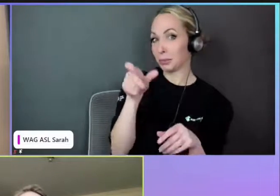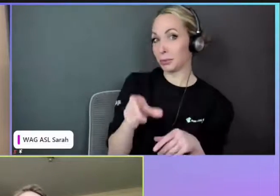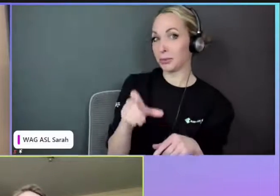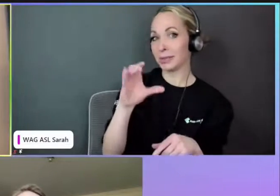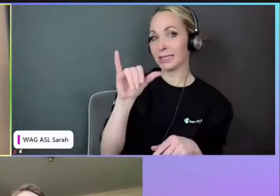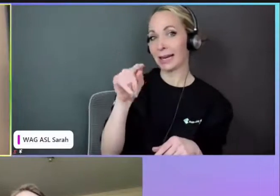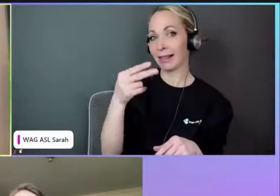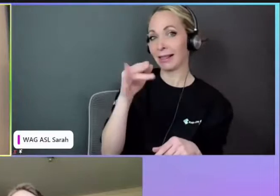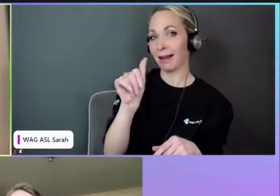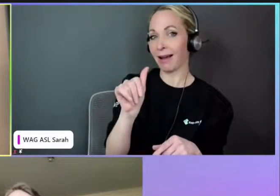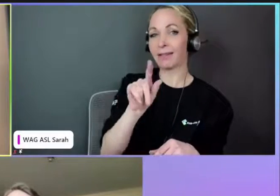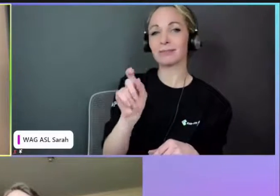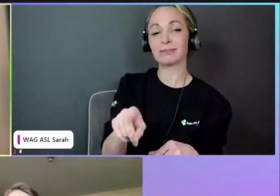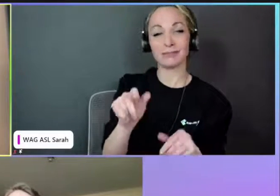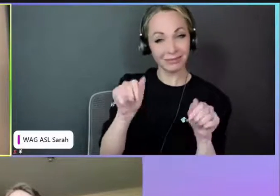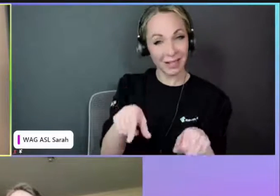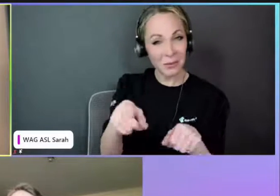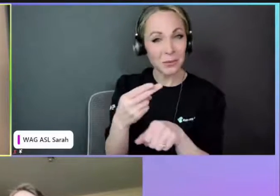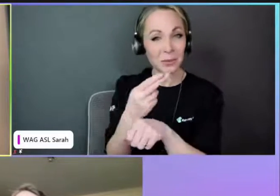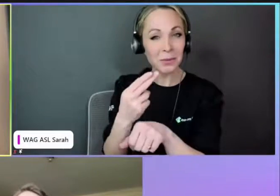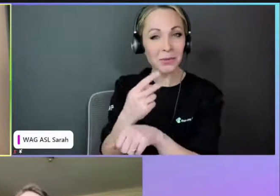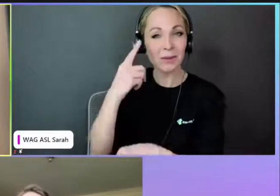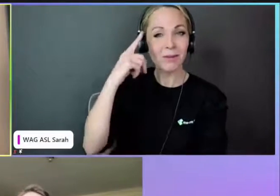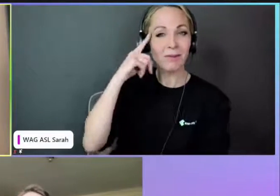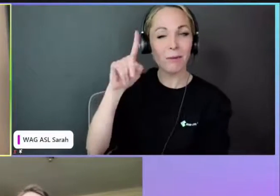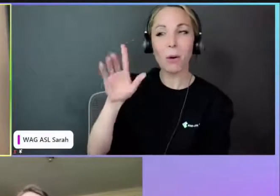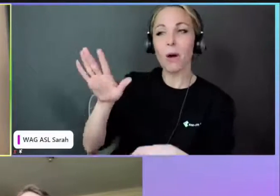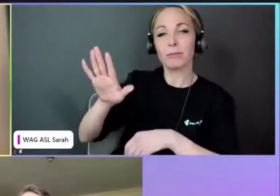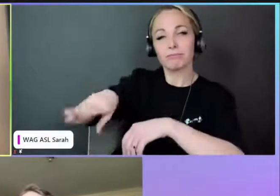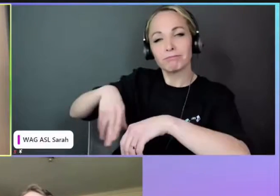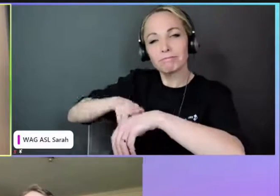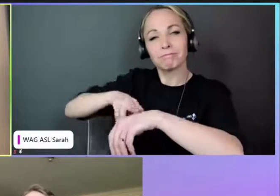Native mobile, or native web support is not something we're offering at launch.